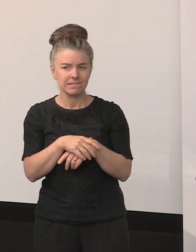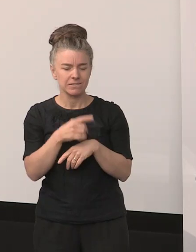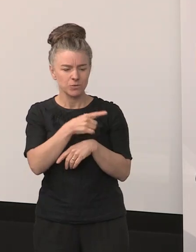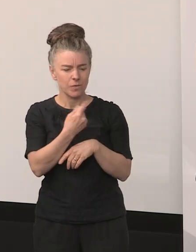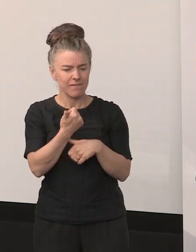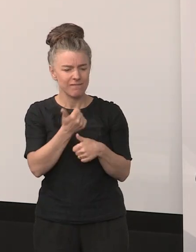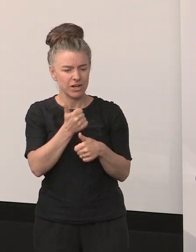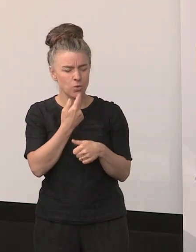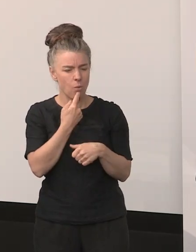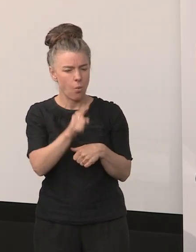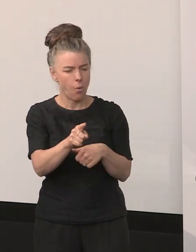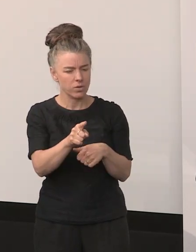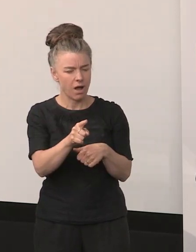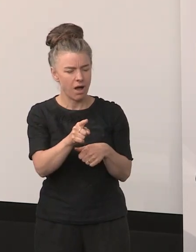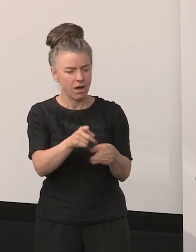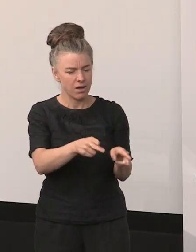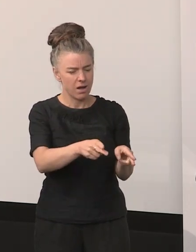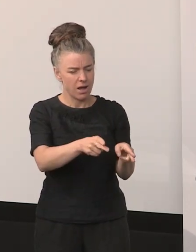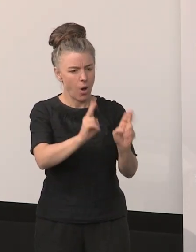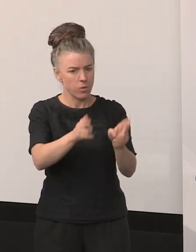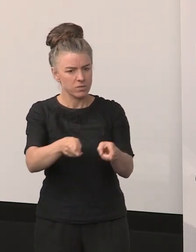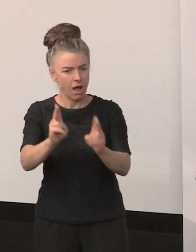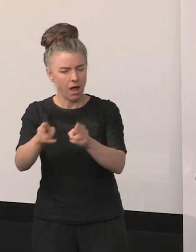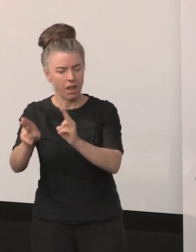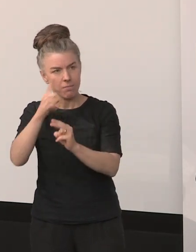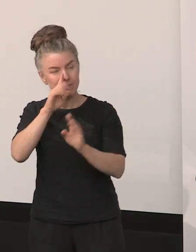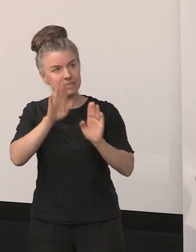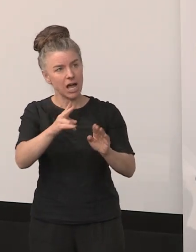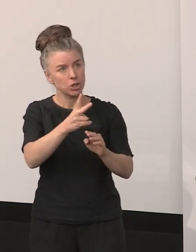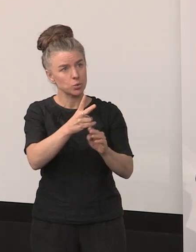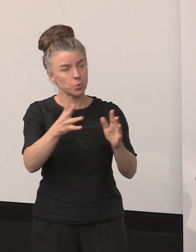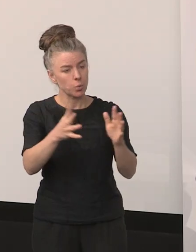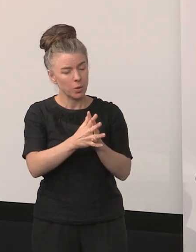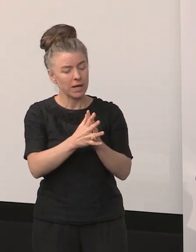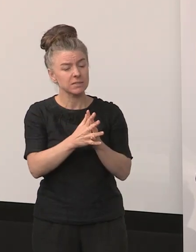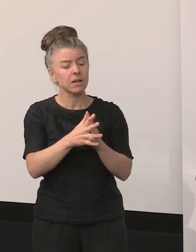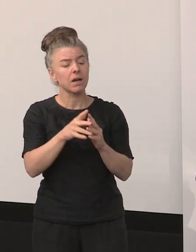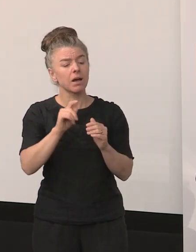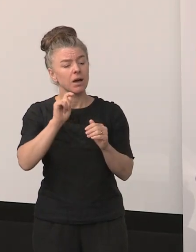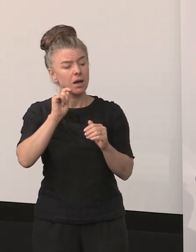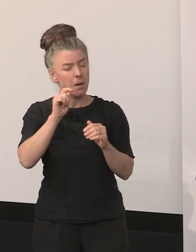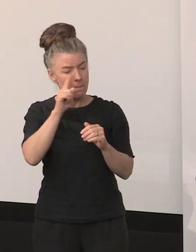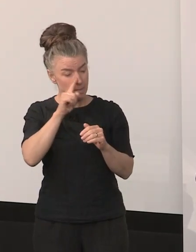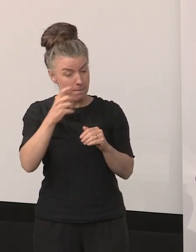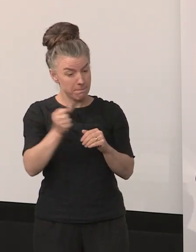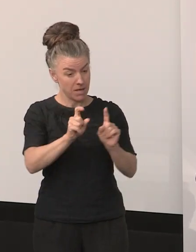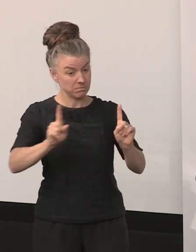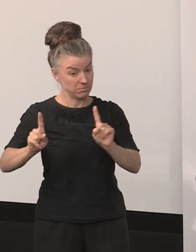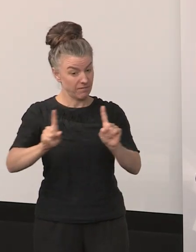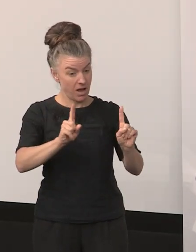It's come back to me. So, have you ordered isolation hotels to tighten up their social distancing